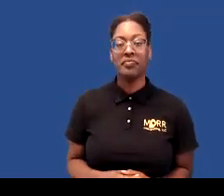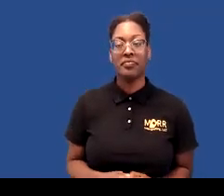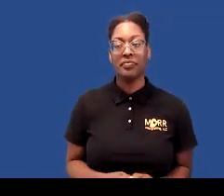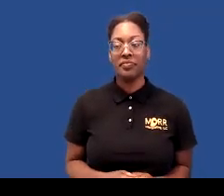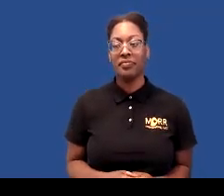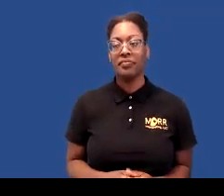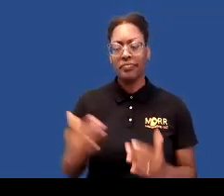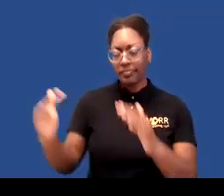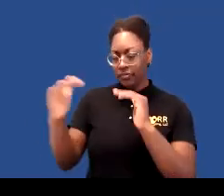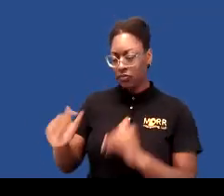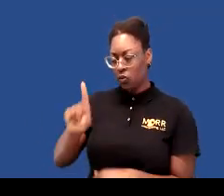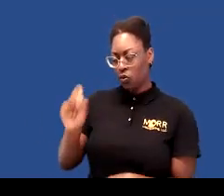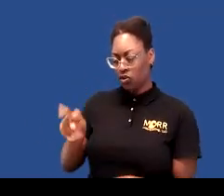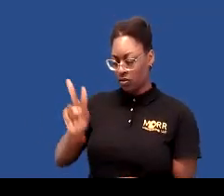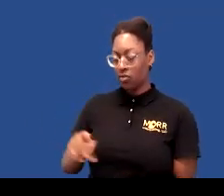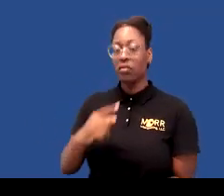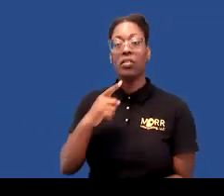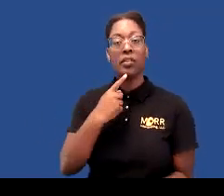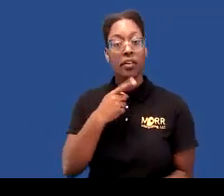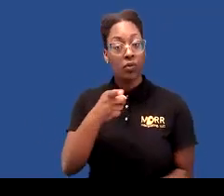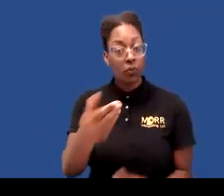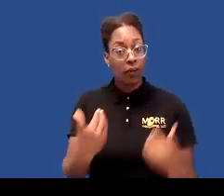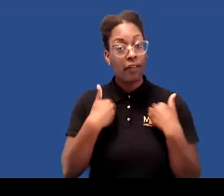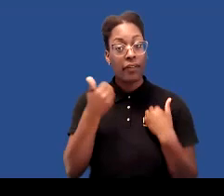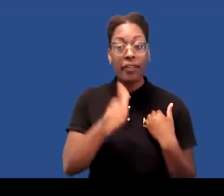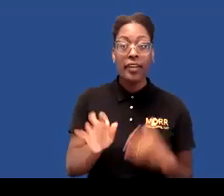The next question is, "Do you have any tips to share